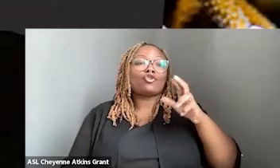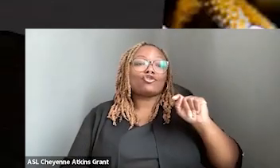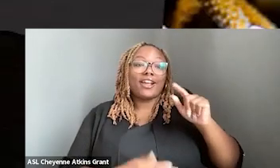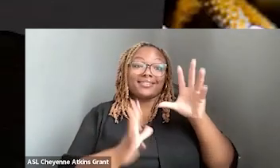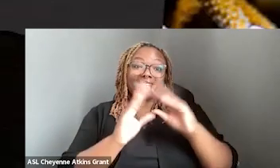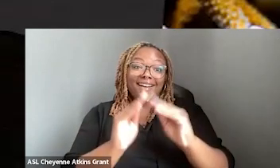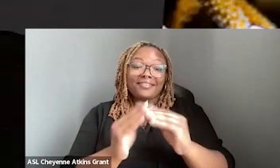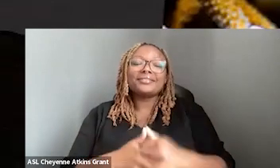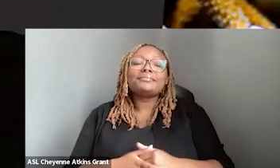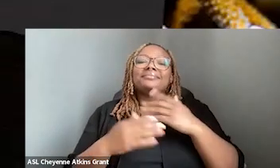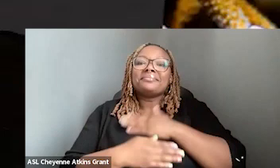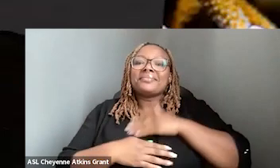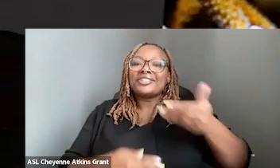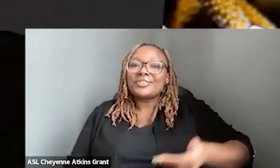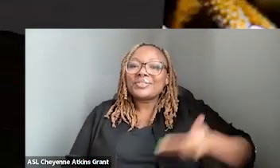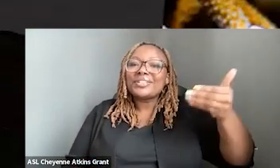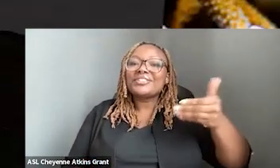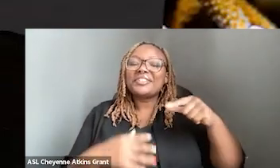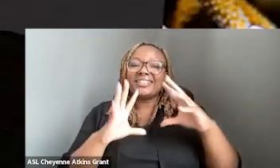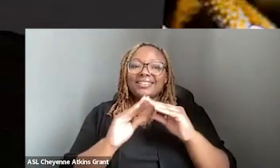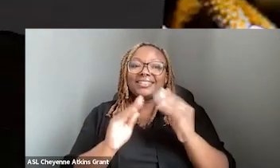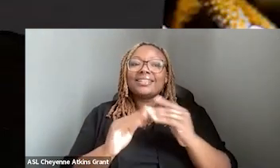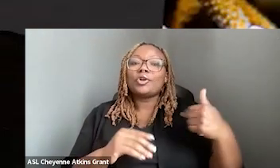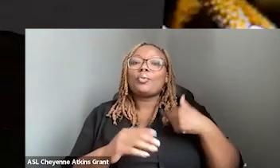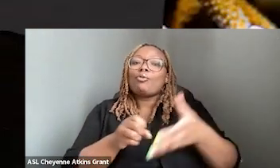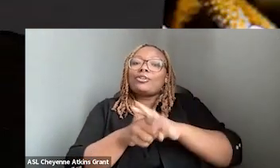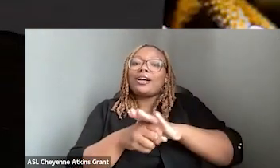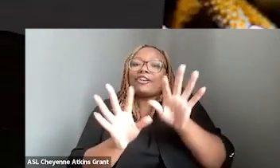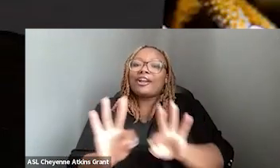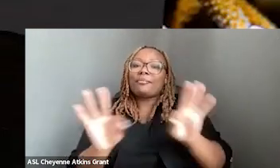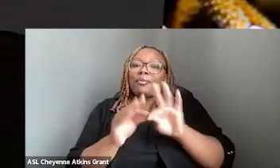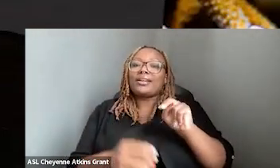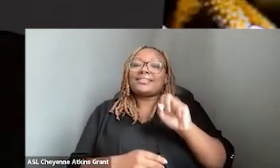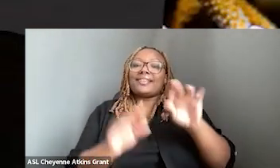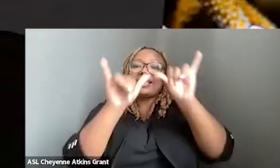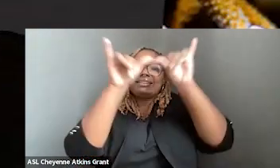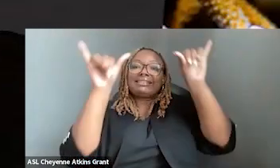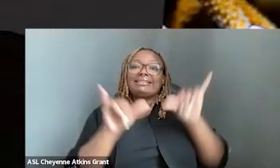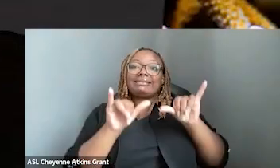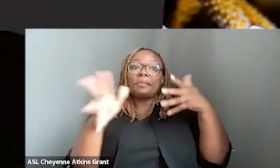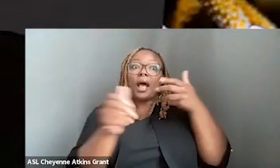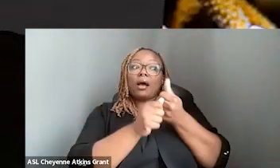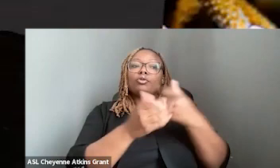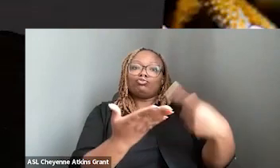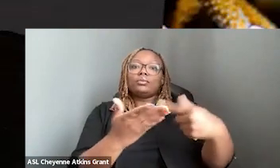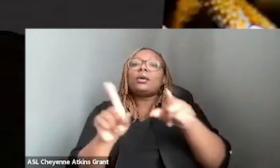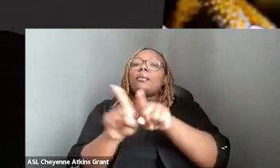And I'm now pleased to introduce this session, which will cover important NSF system updates,